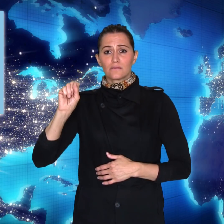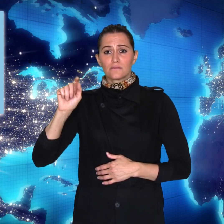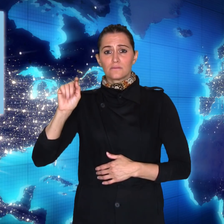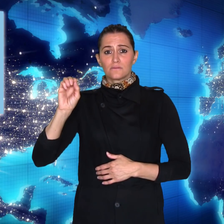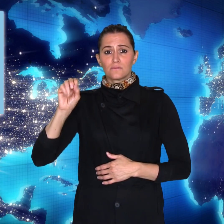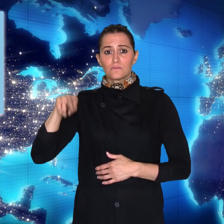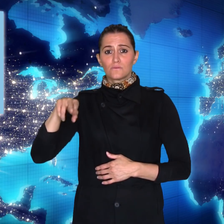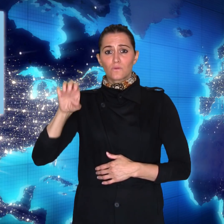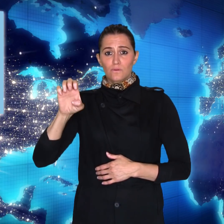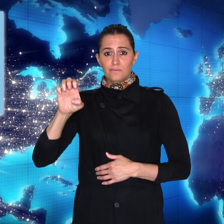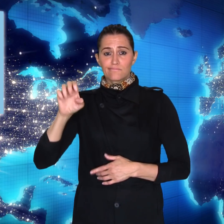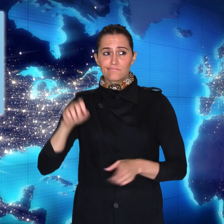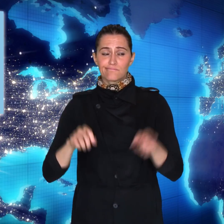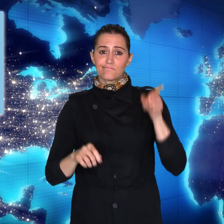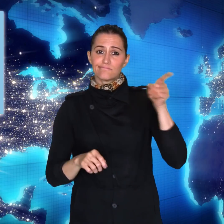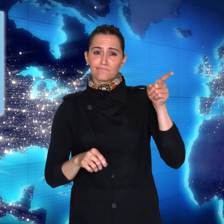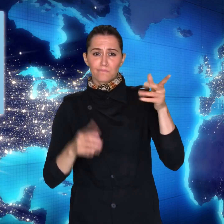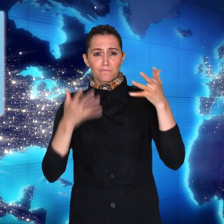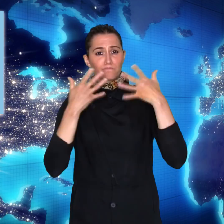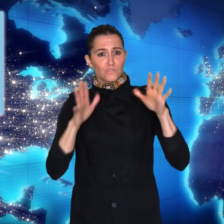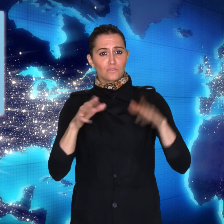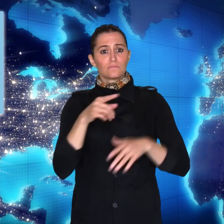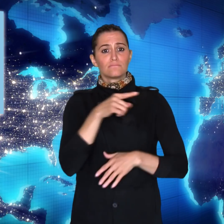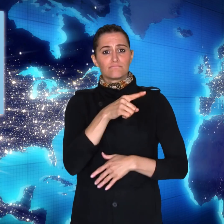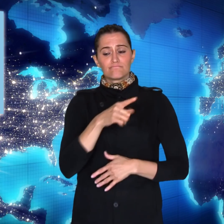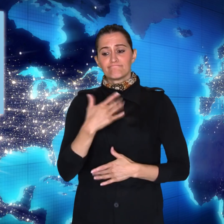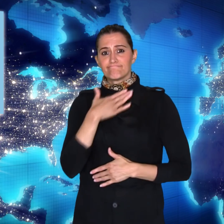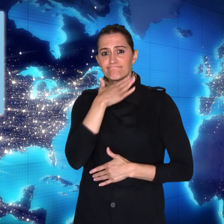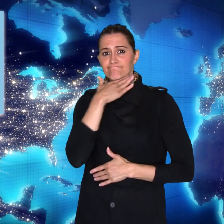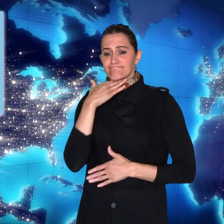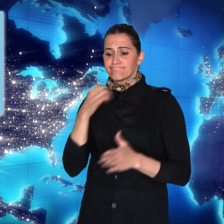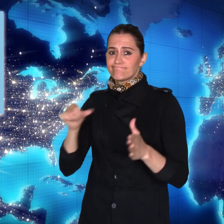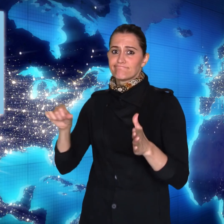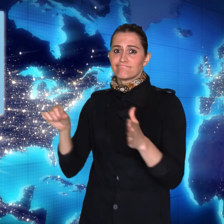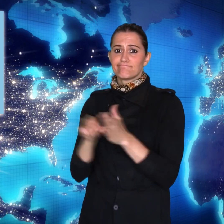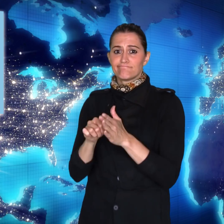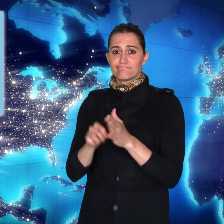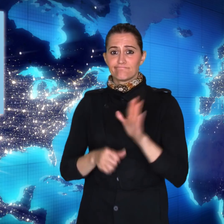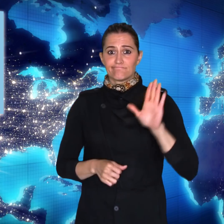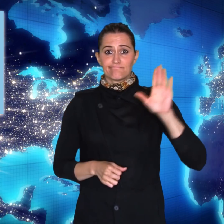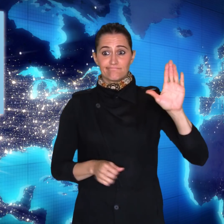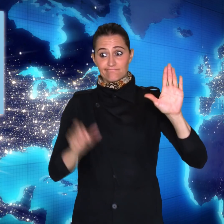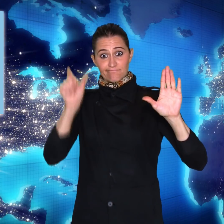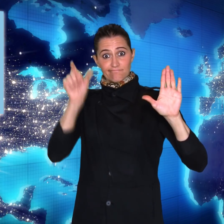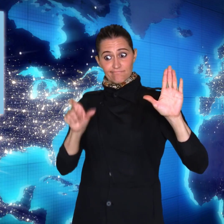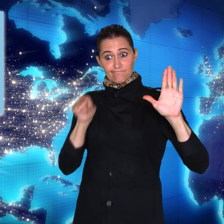for the murder of Wendy Blackstone, her